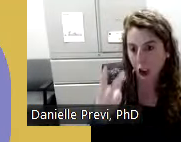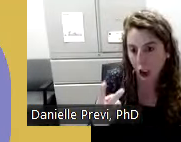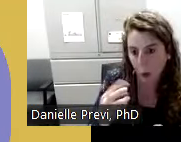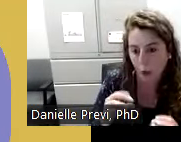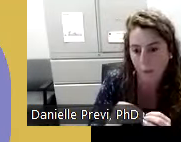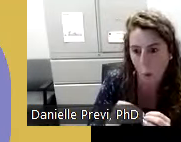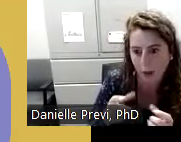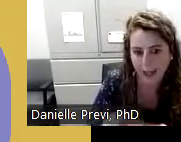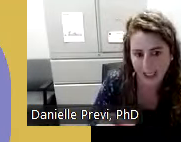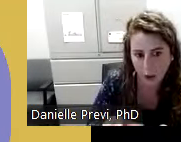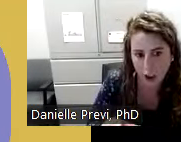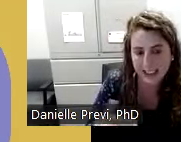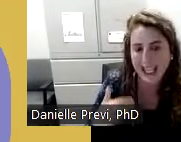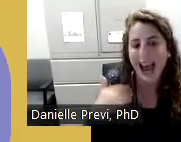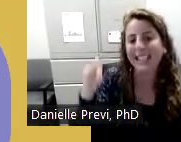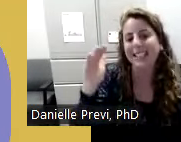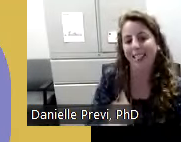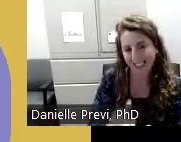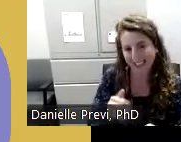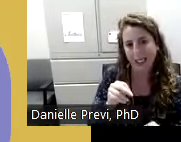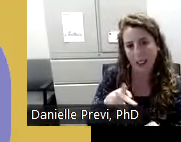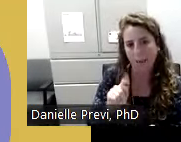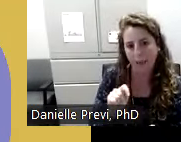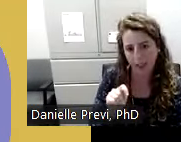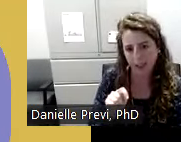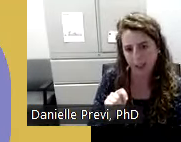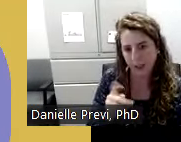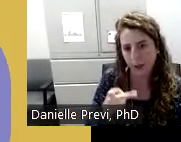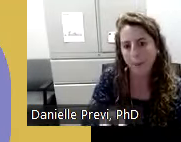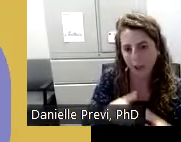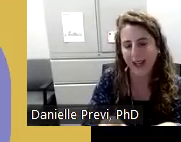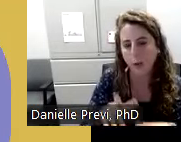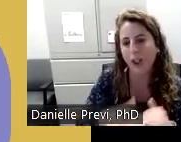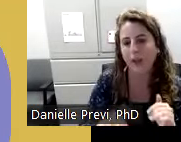which is another way of framing that. And then Marschark says, and this is another